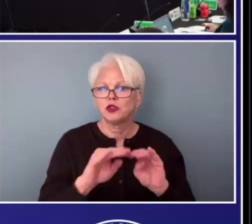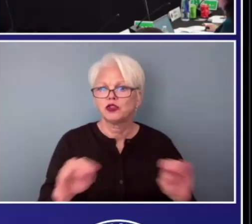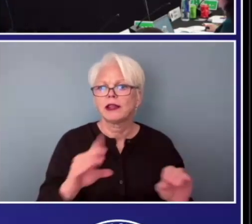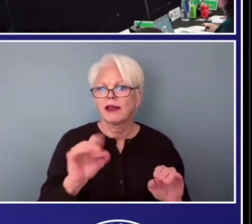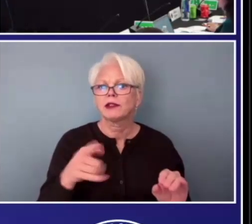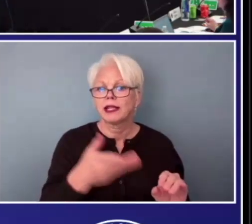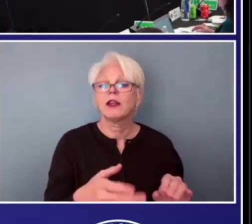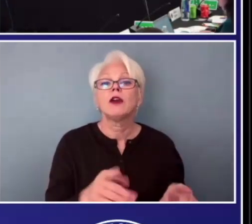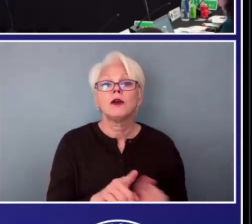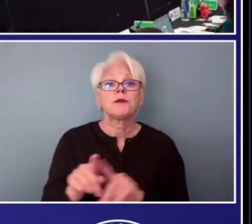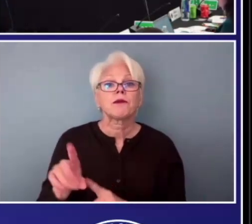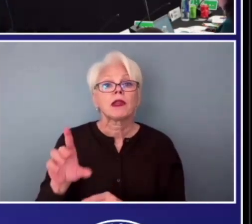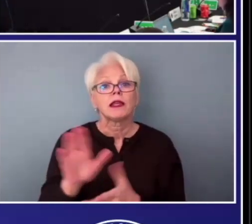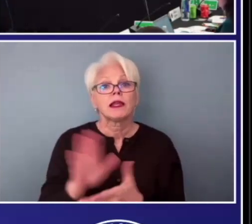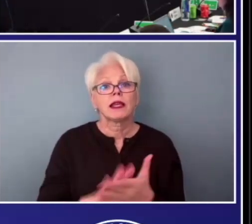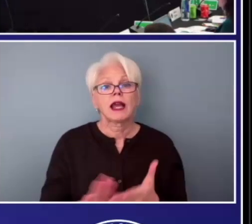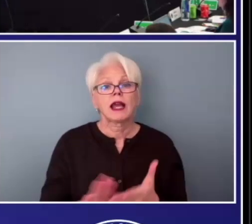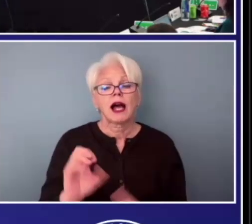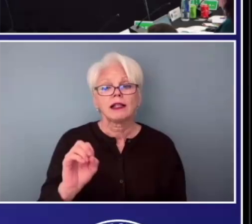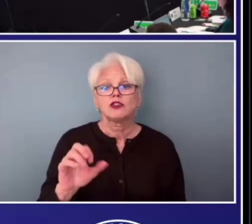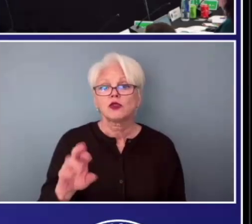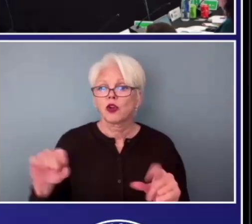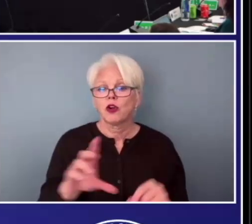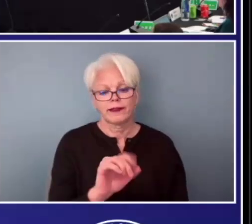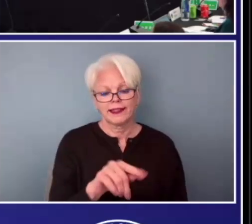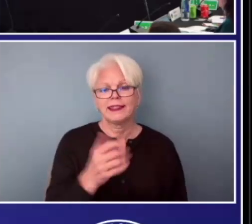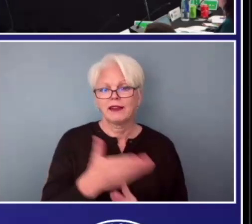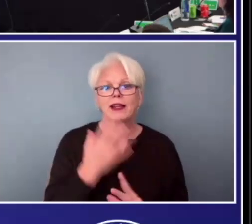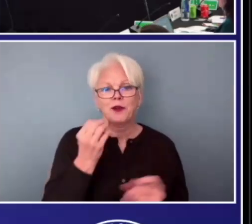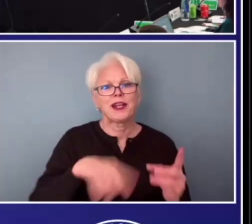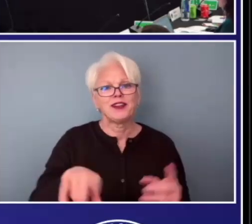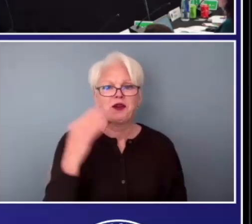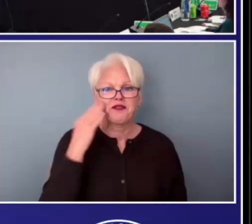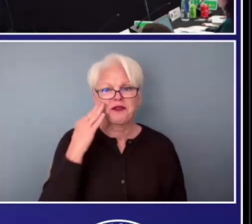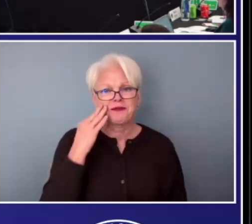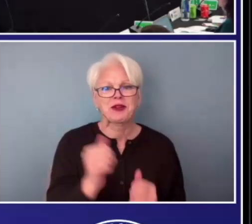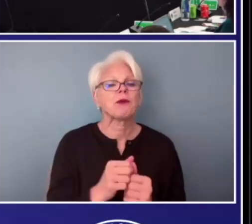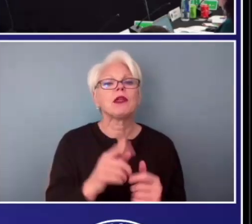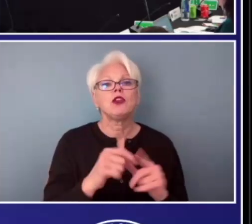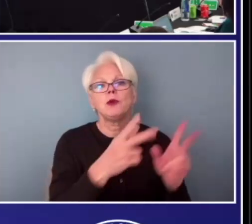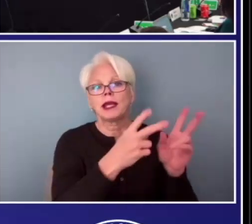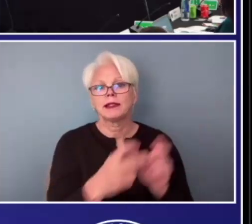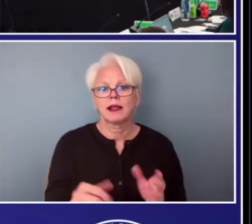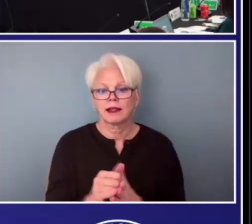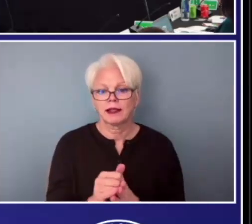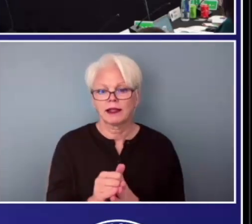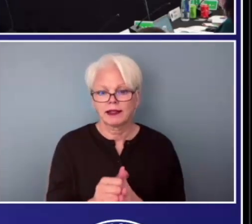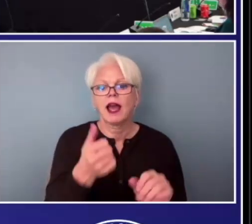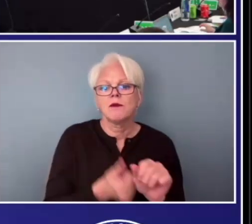and the data file that I know so many of you are familiar with in this room, you can download it and sort it also by sector and by institution.